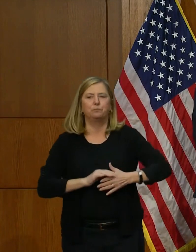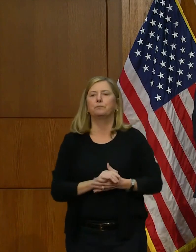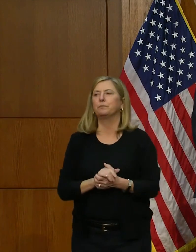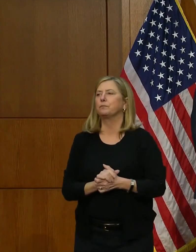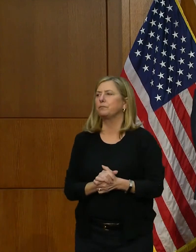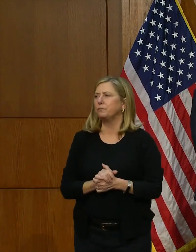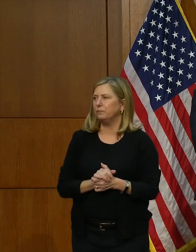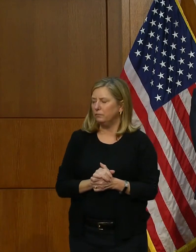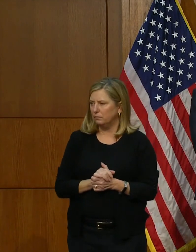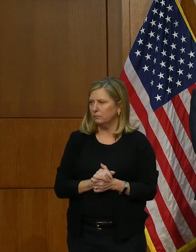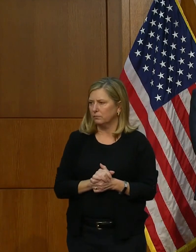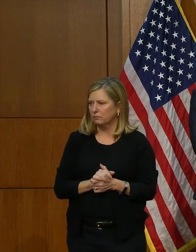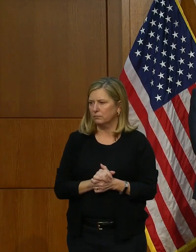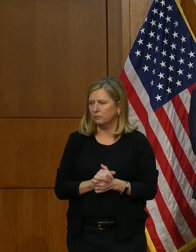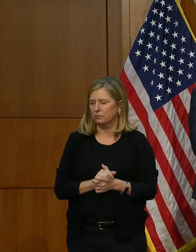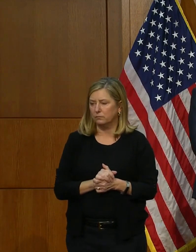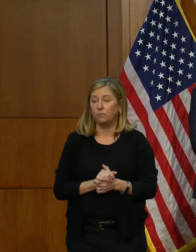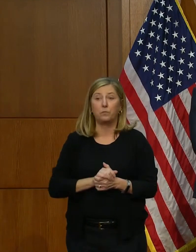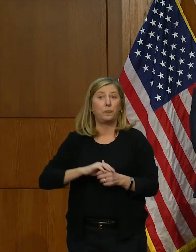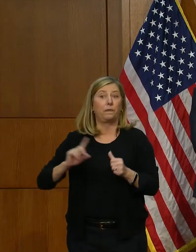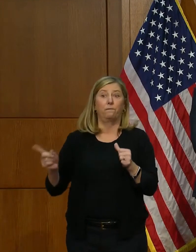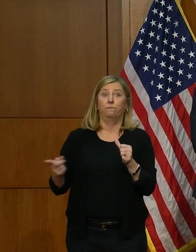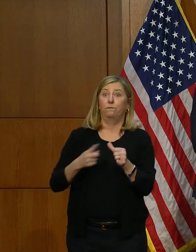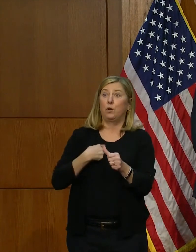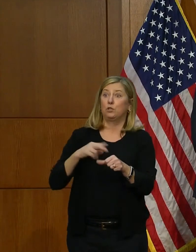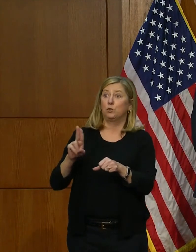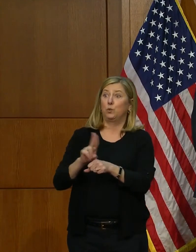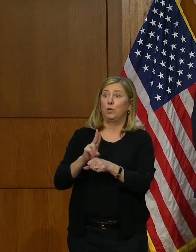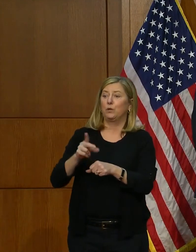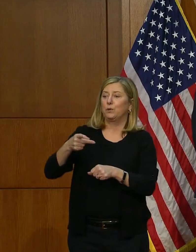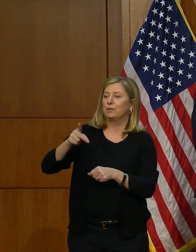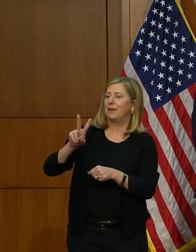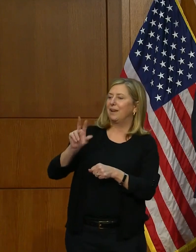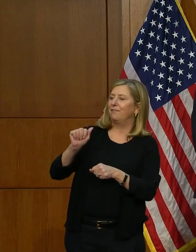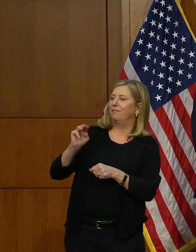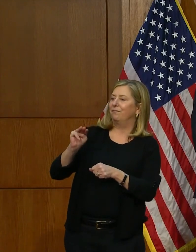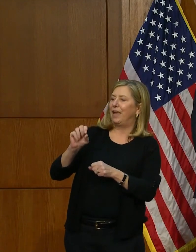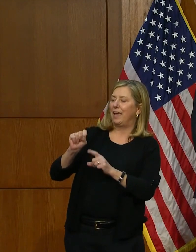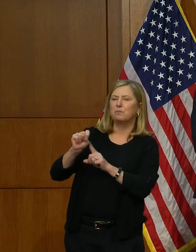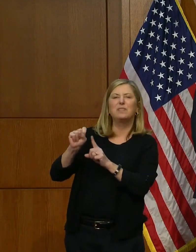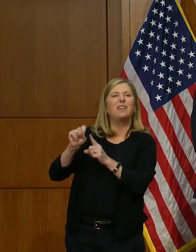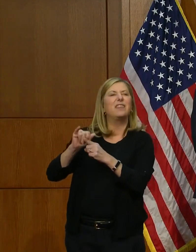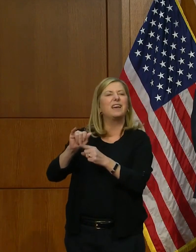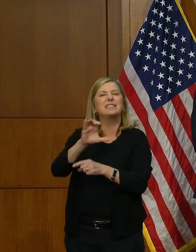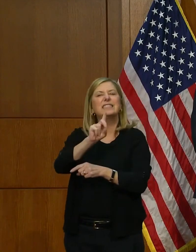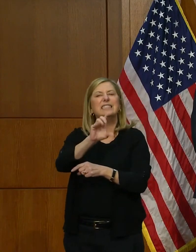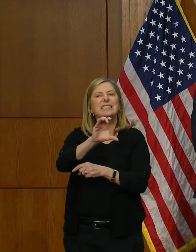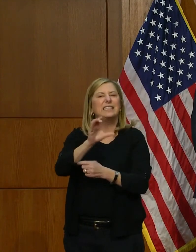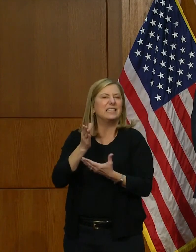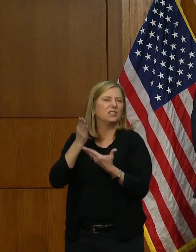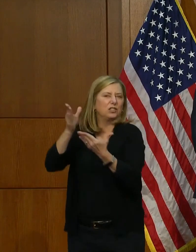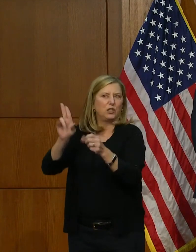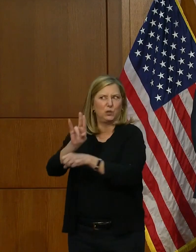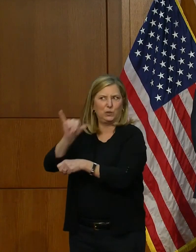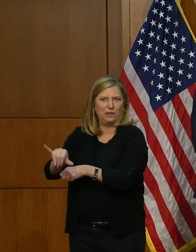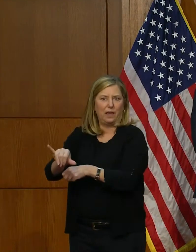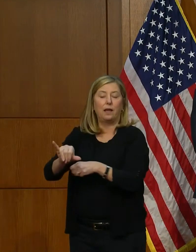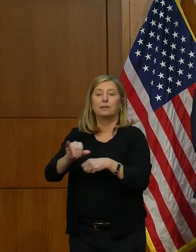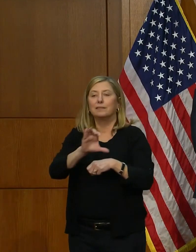PATH FORWARD? UHM. SO THE FIRST PLATFORM THAT WE USE THE VANS